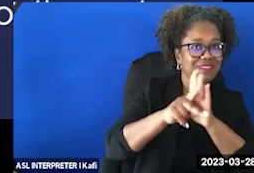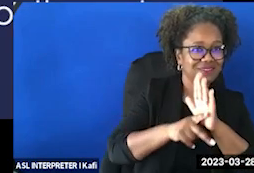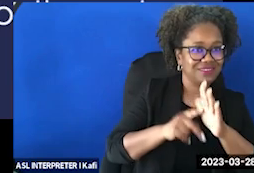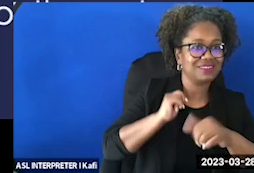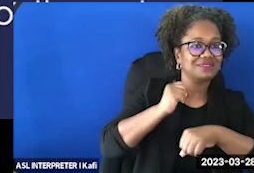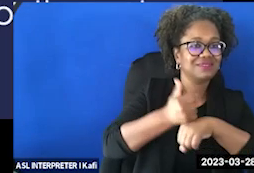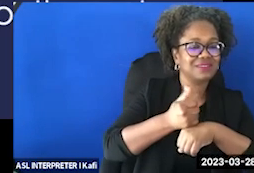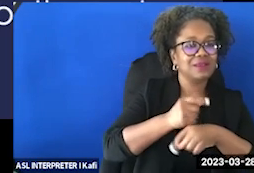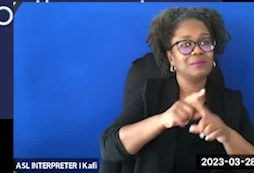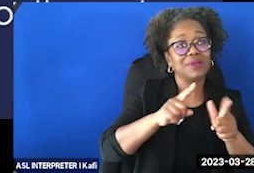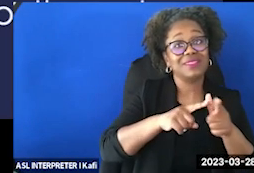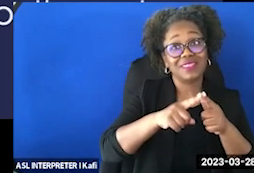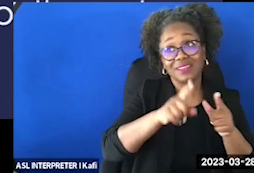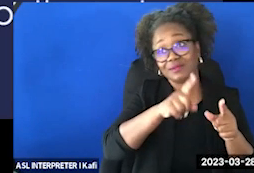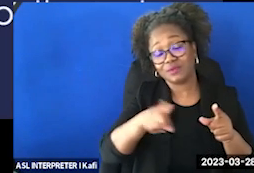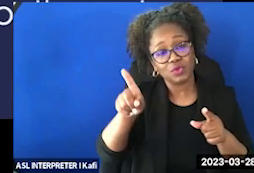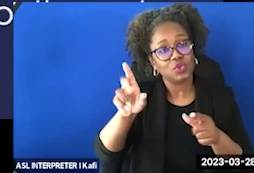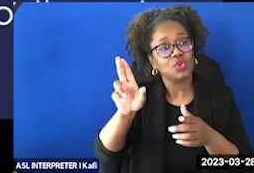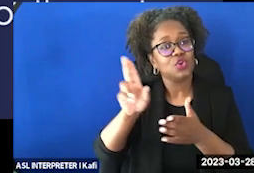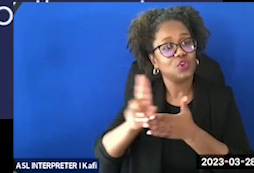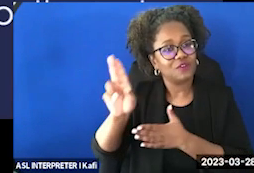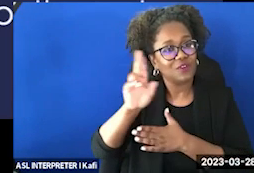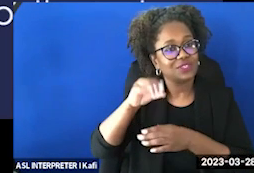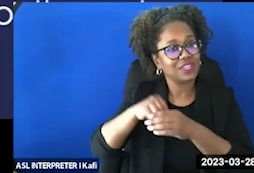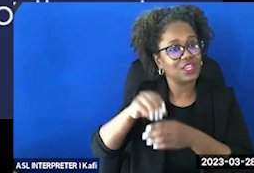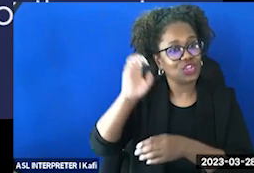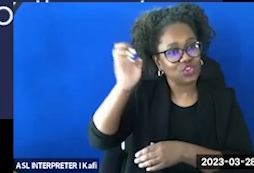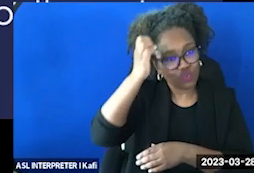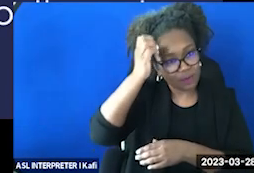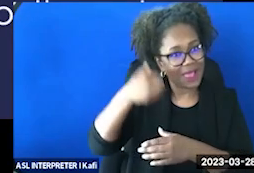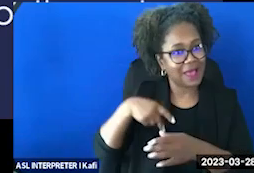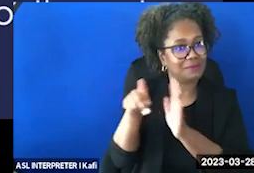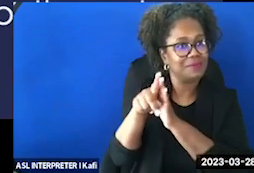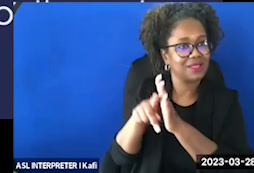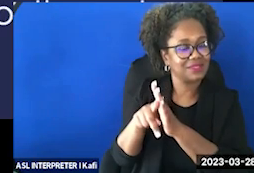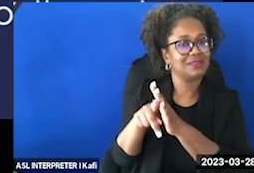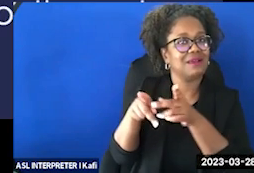Debbie Stine, Science & Technology Policy Academy: said he could be educated. And so these are the different policies. And so sometimes you really have to